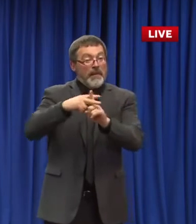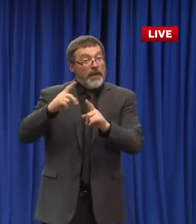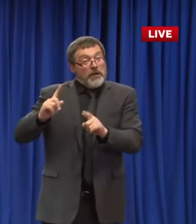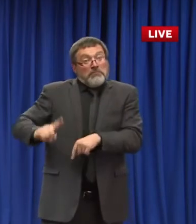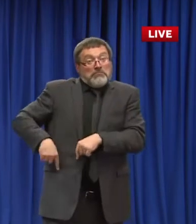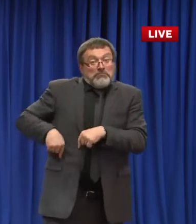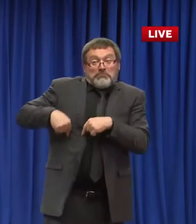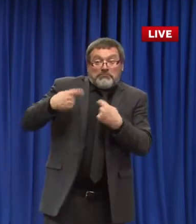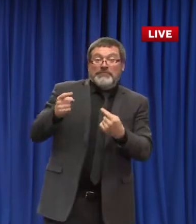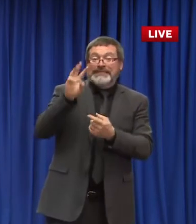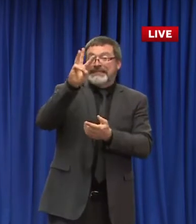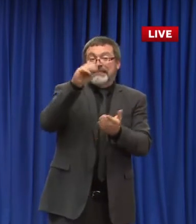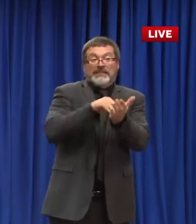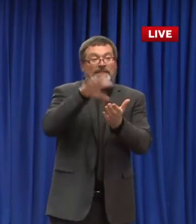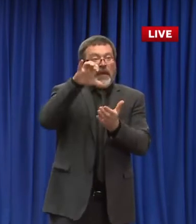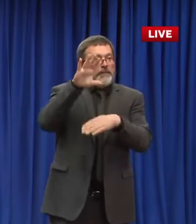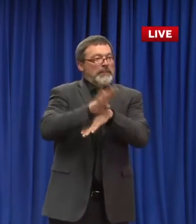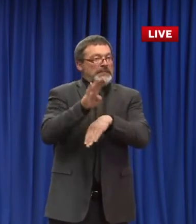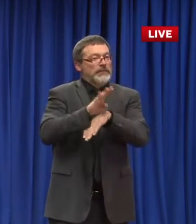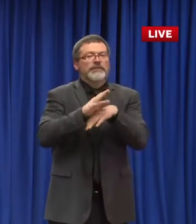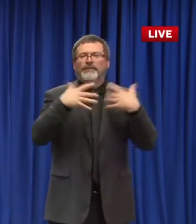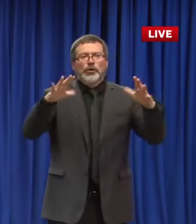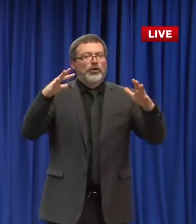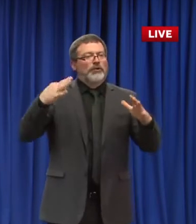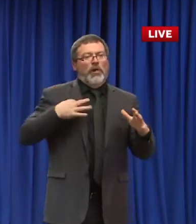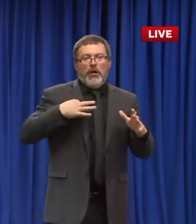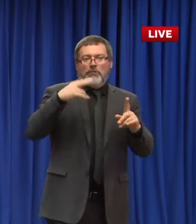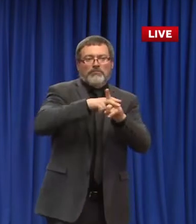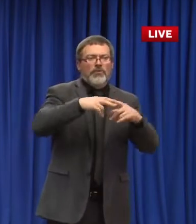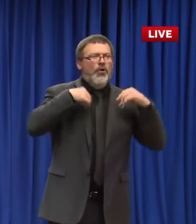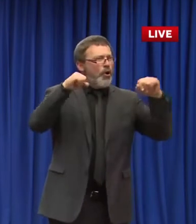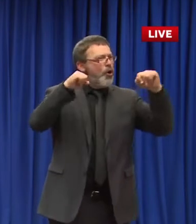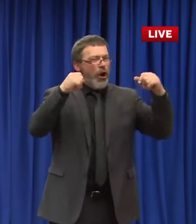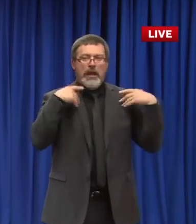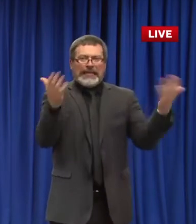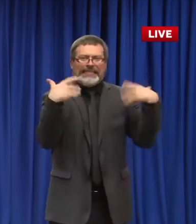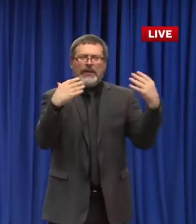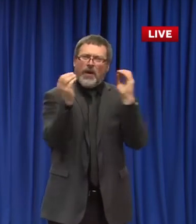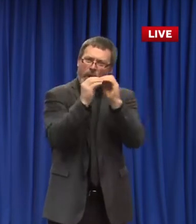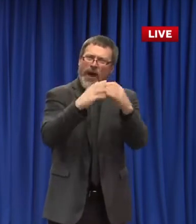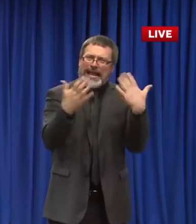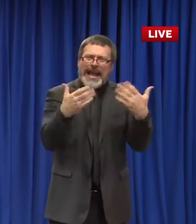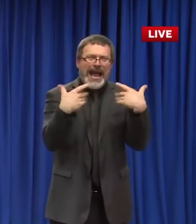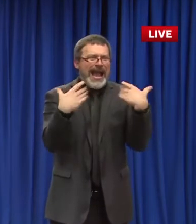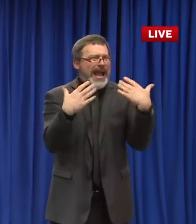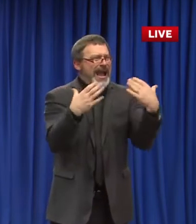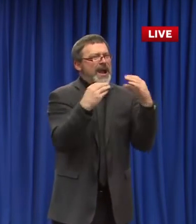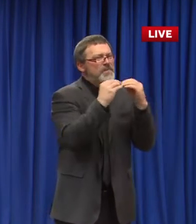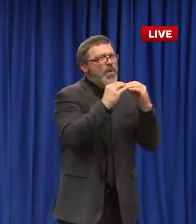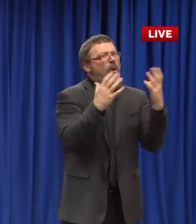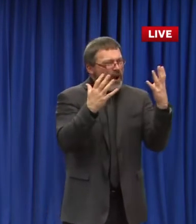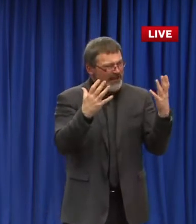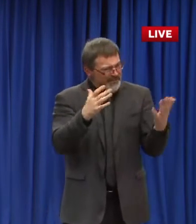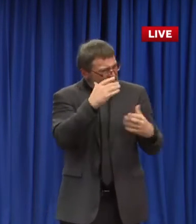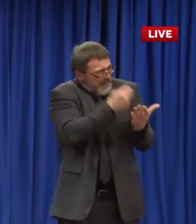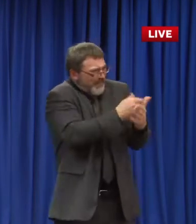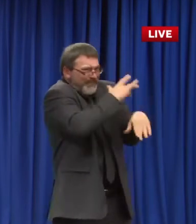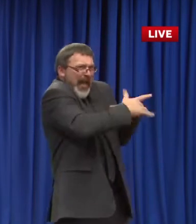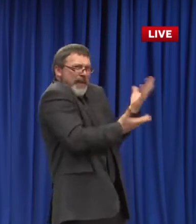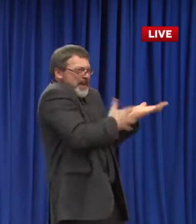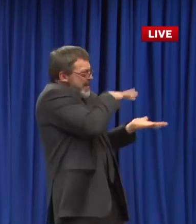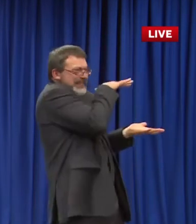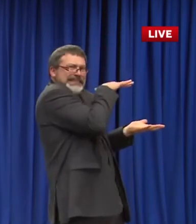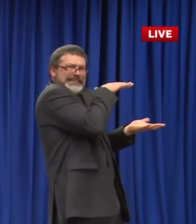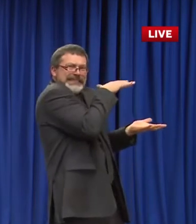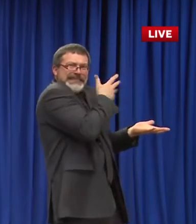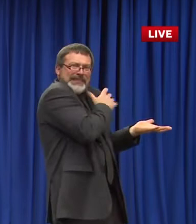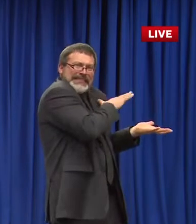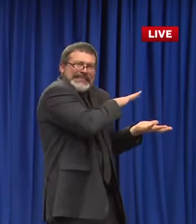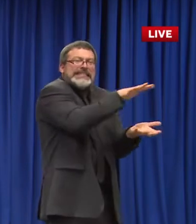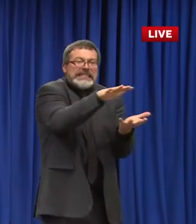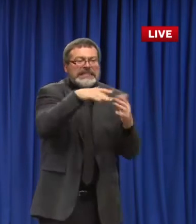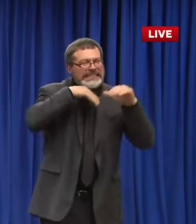WE’VE RECEIVED OVER 6,500 APPLICATIONS AND WE JUST WE WANT SMALL BUSINESSES TO APPLY WE WANT TO MAKE SURE WE’RE GETTING THIS MONEY OUT TO AS MANY BUSINESSES WHO MAY BE